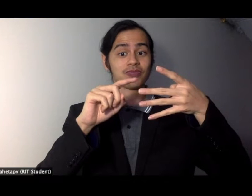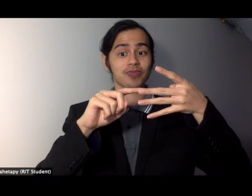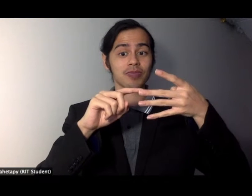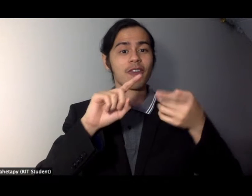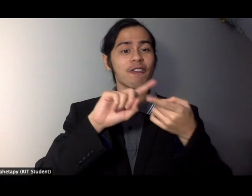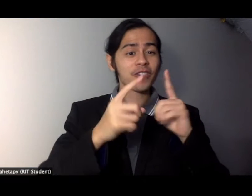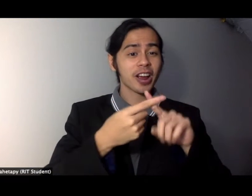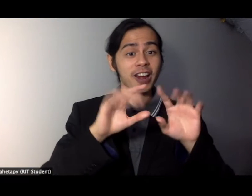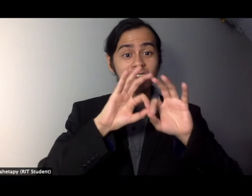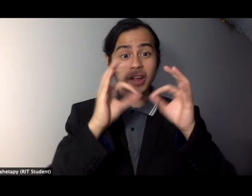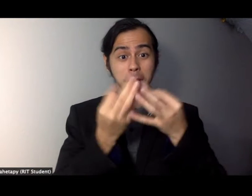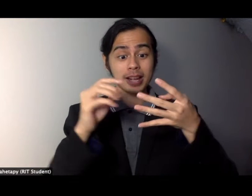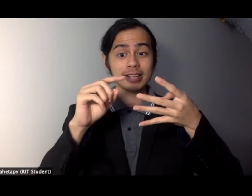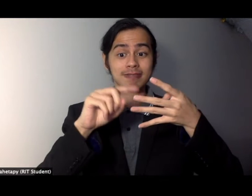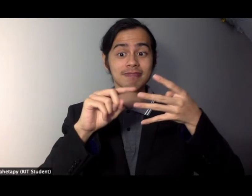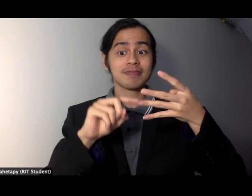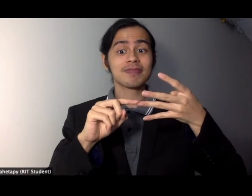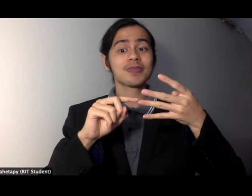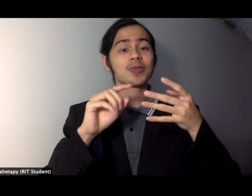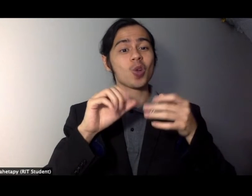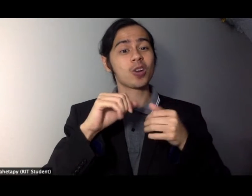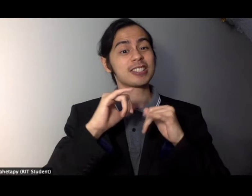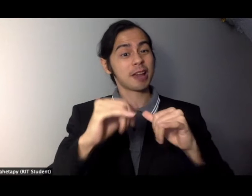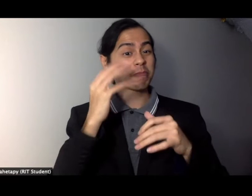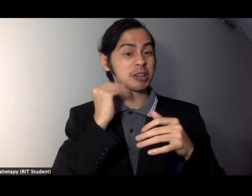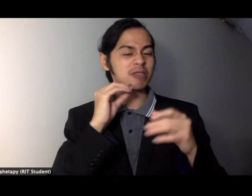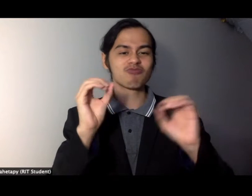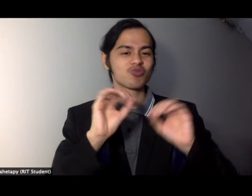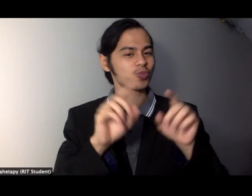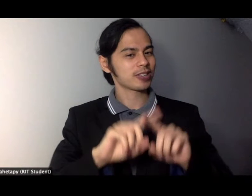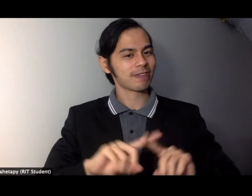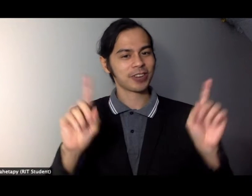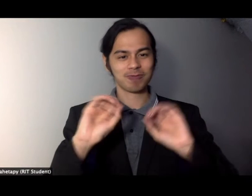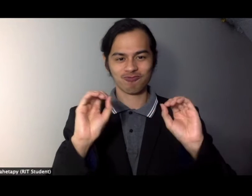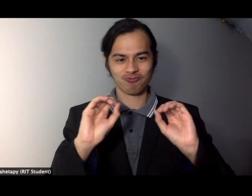Notice that there is no difference in getting information ... ... from friends or family and people who have the same experience.